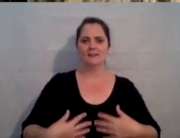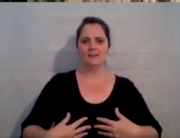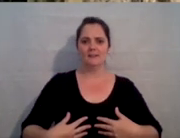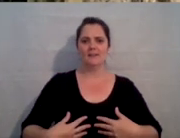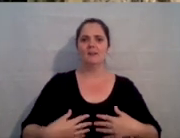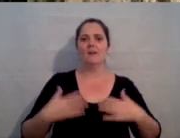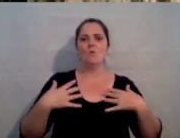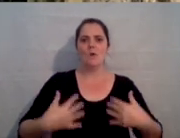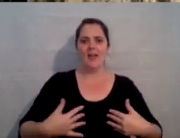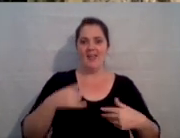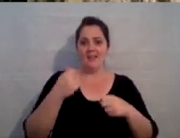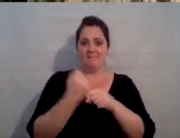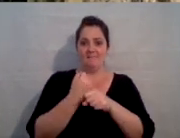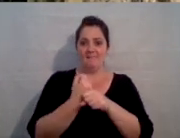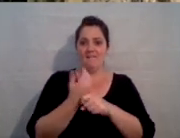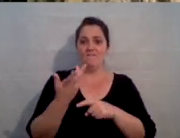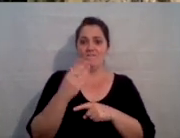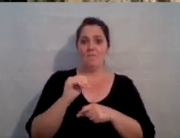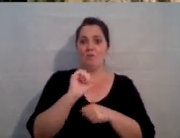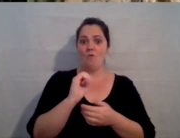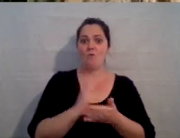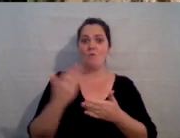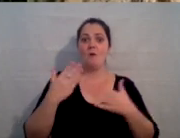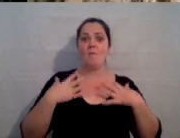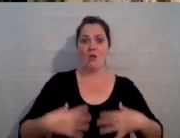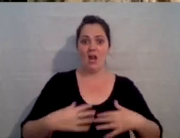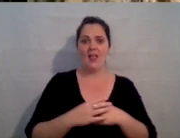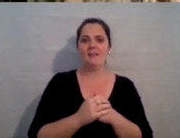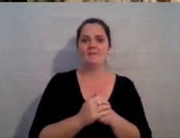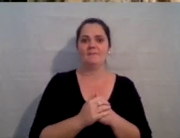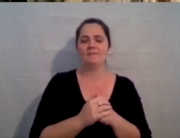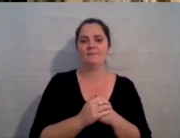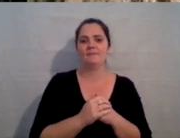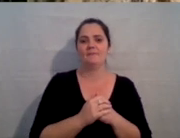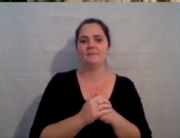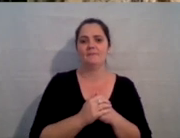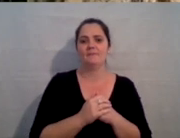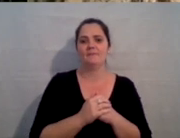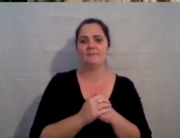that line as a point of